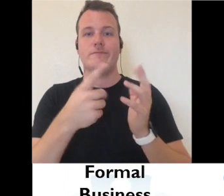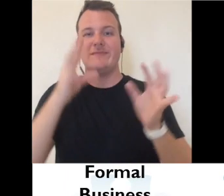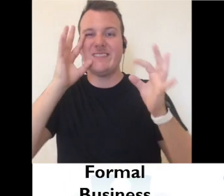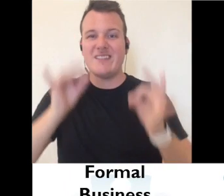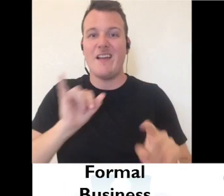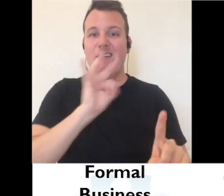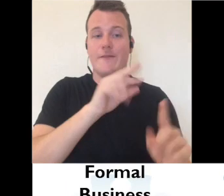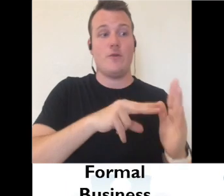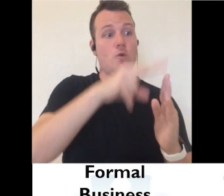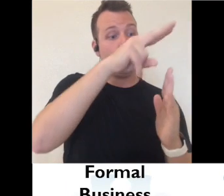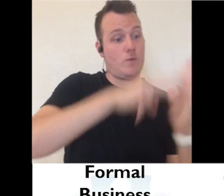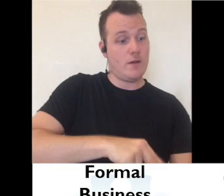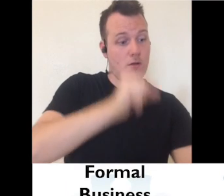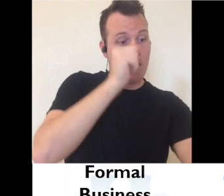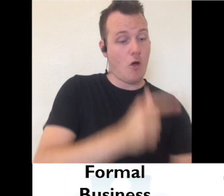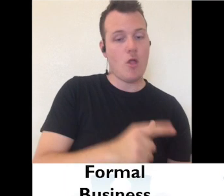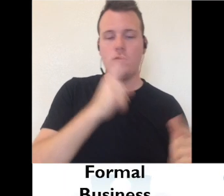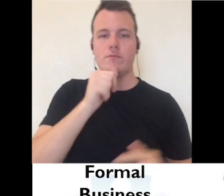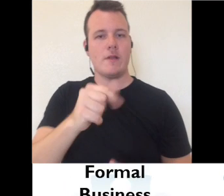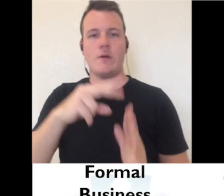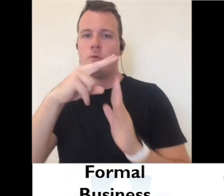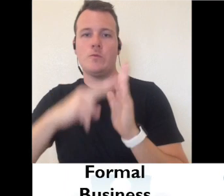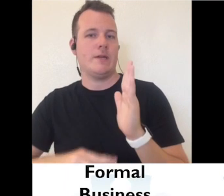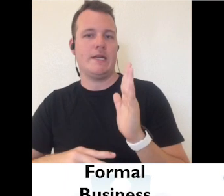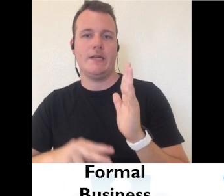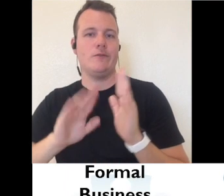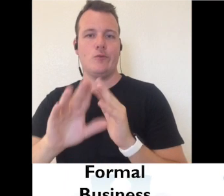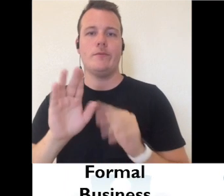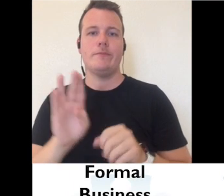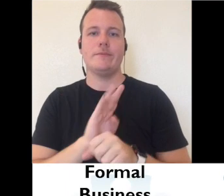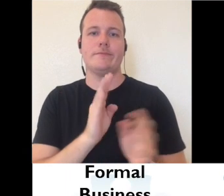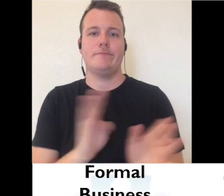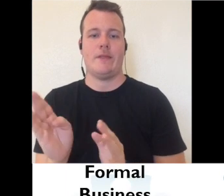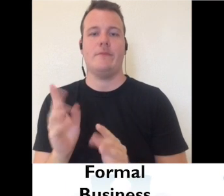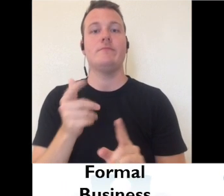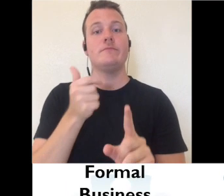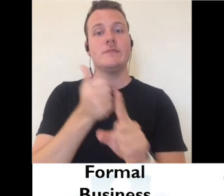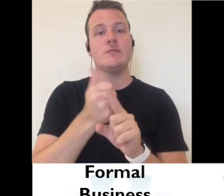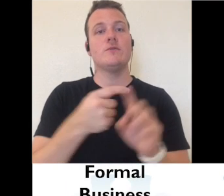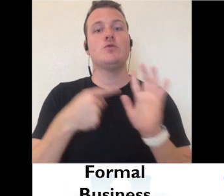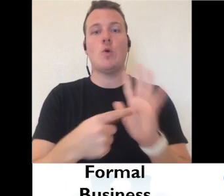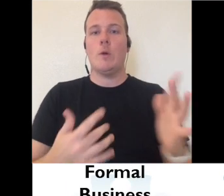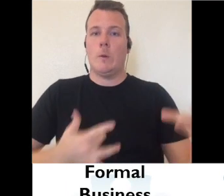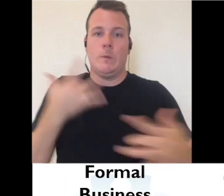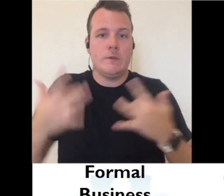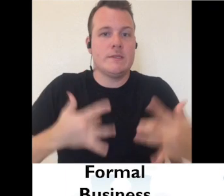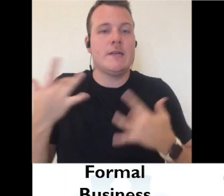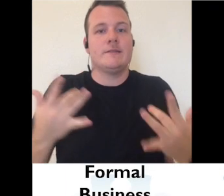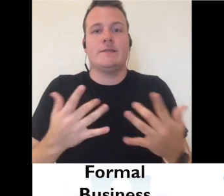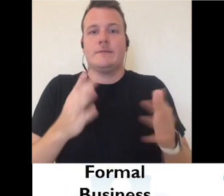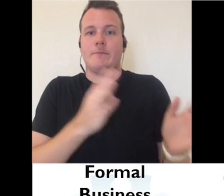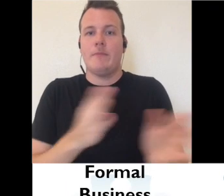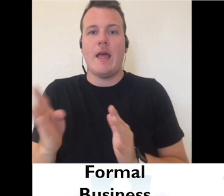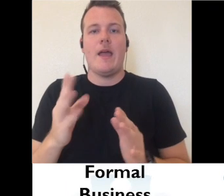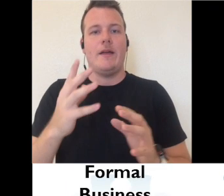to do, who are you, and what- what do you do and why, and why do I have why is my